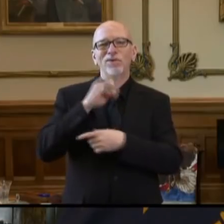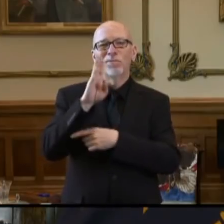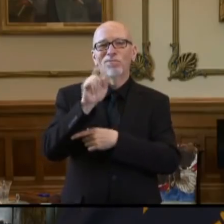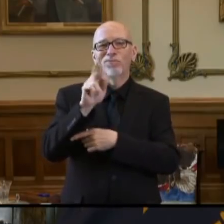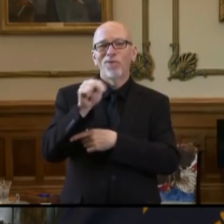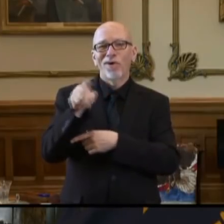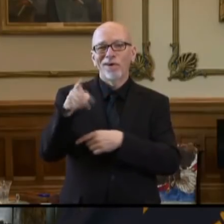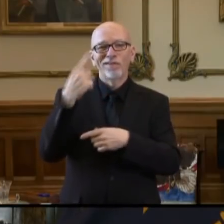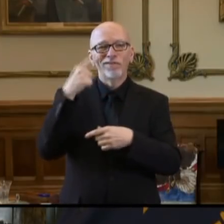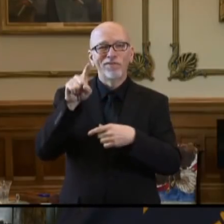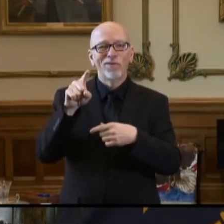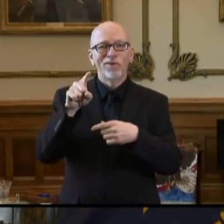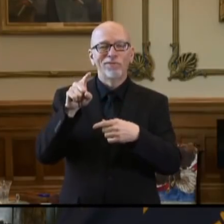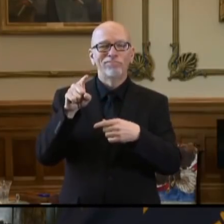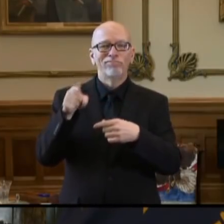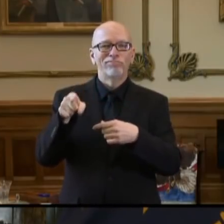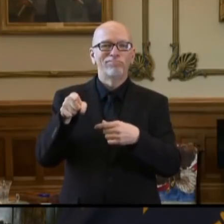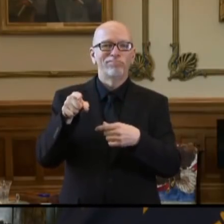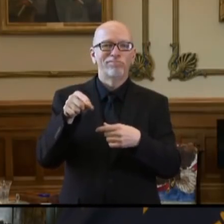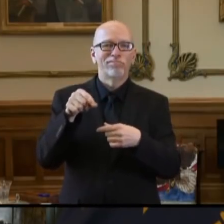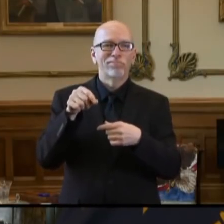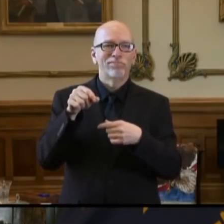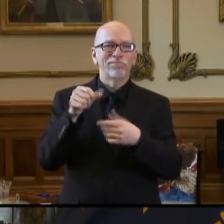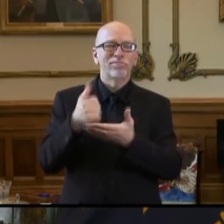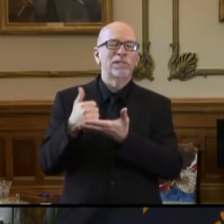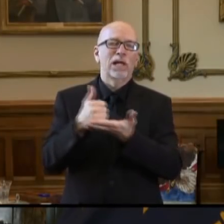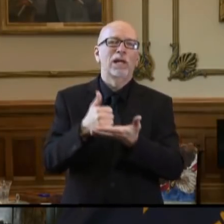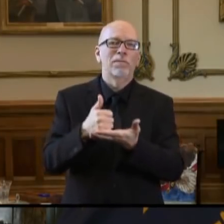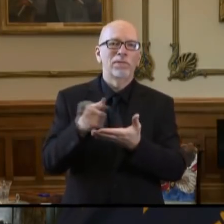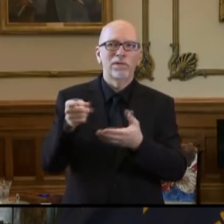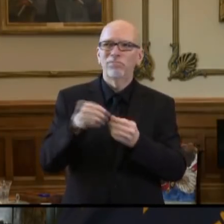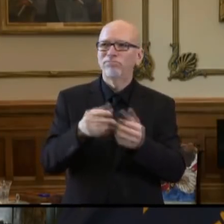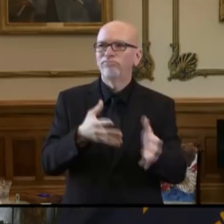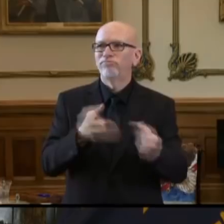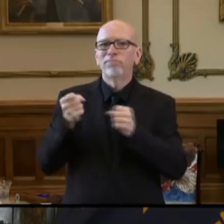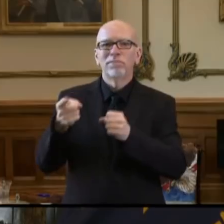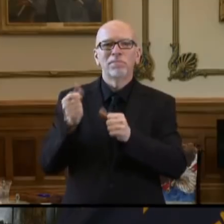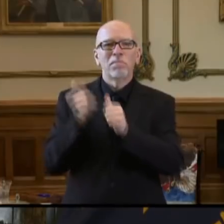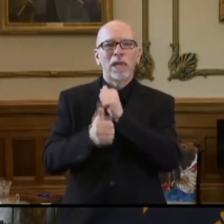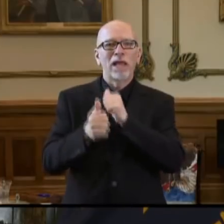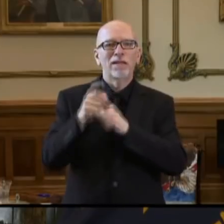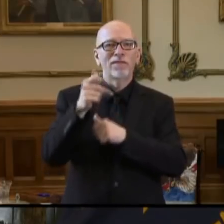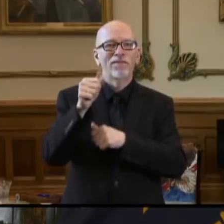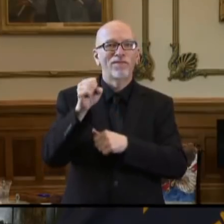FIRST LET ME JUST PILE ON THE PRAISE TO SENATOR BROWN AS WELL